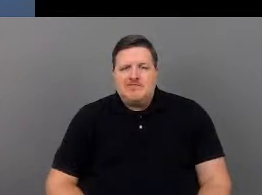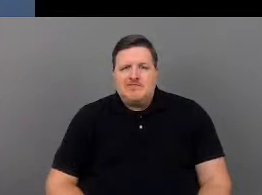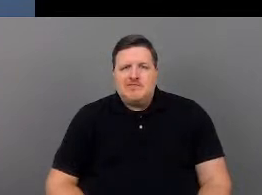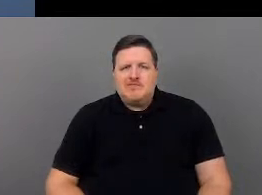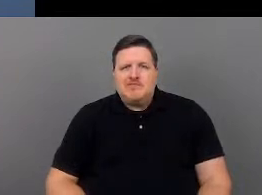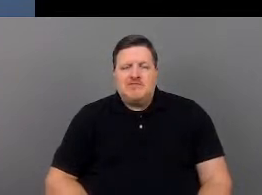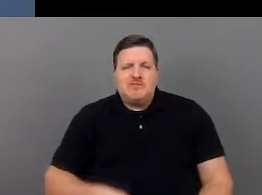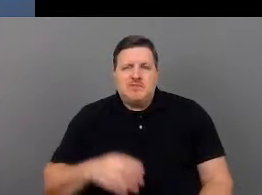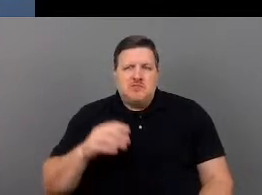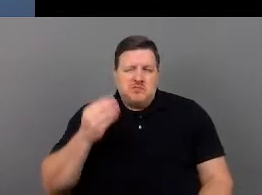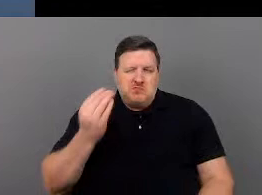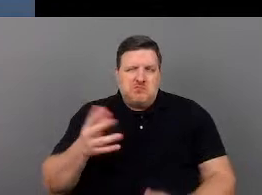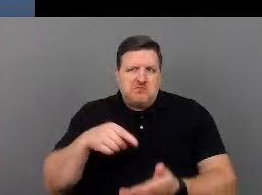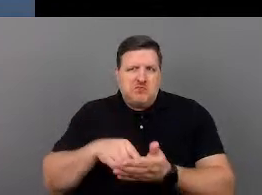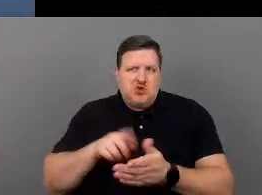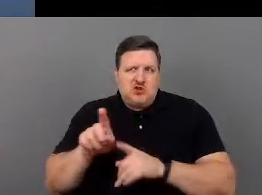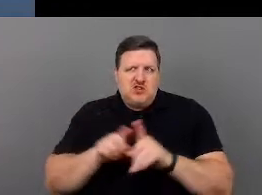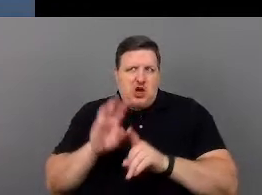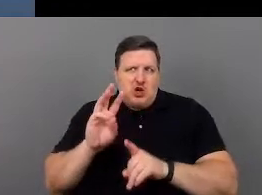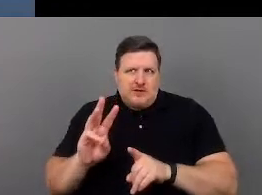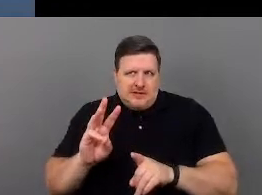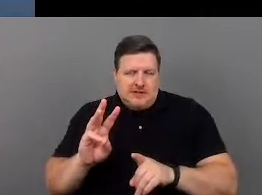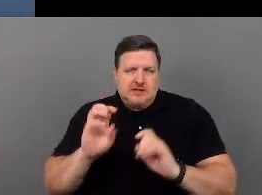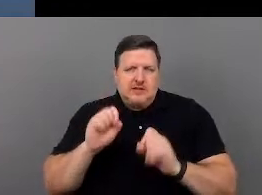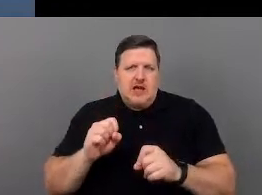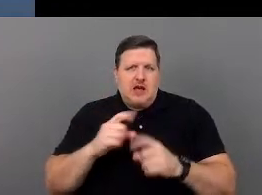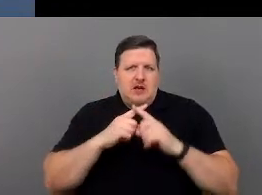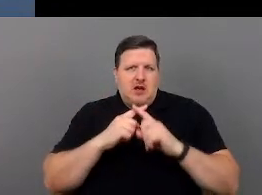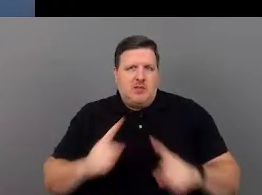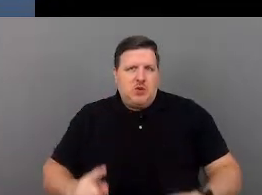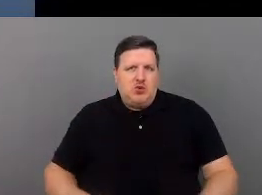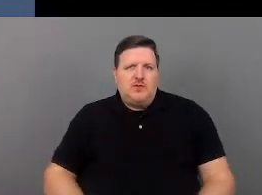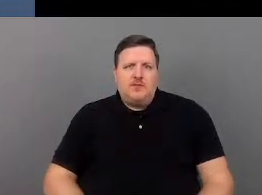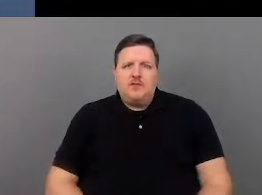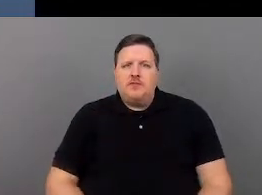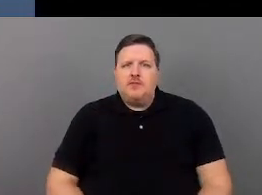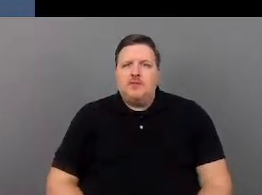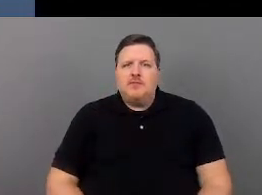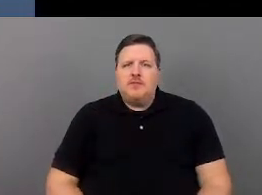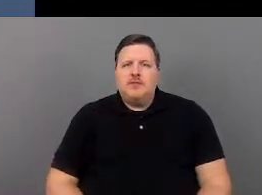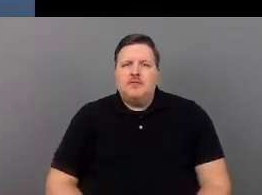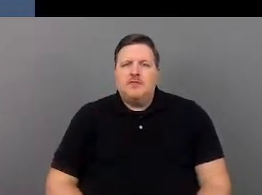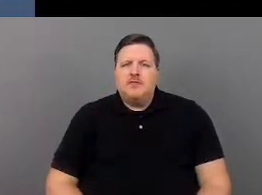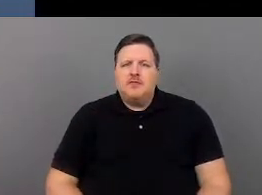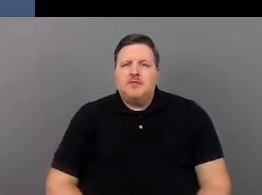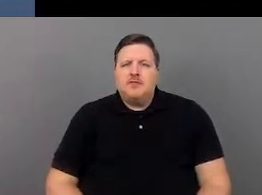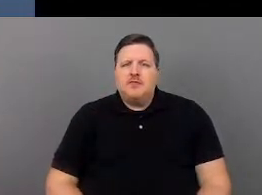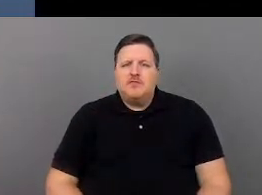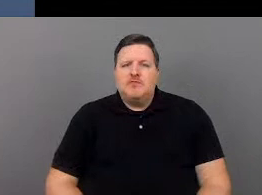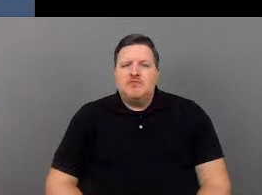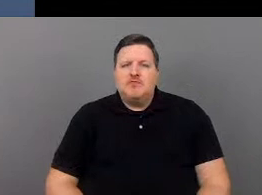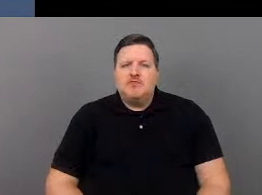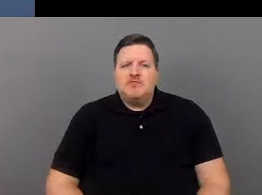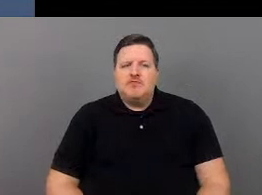SPEAKER 77 IS CYNTHIA -- ≫ HELLO? HELLO? HELLO? ≫ COUNCIL PRESIDENT BENDER: HELLO.